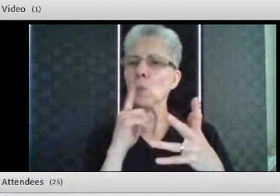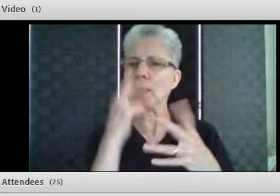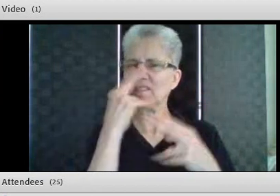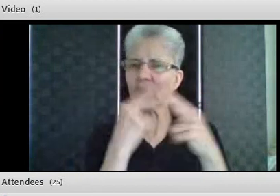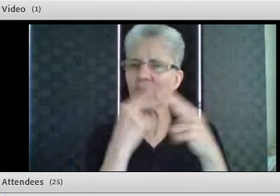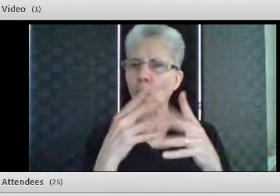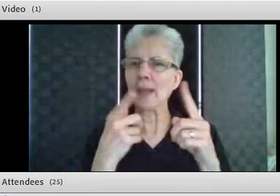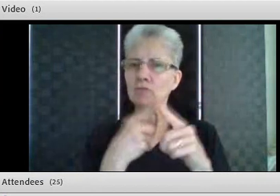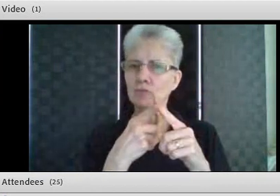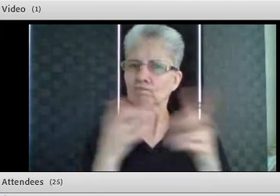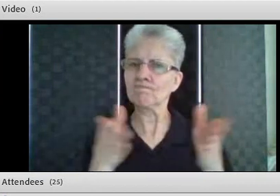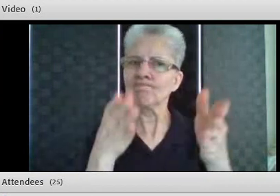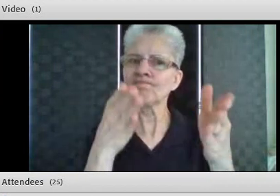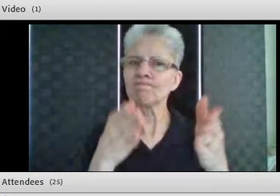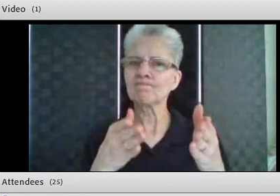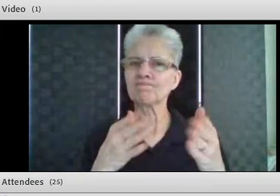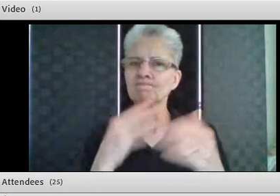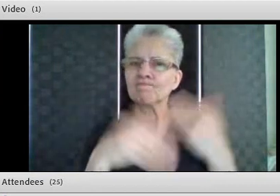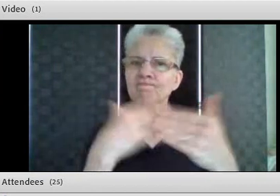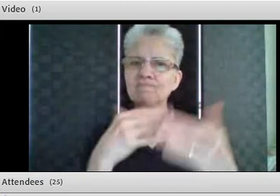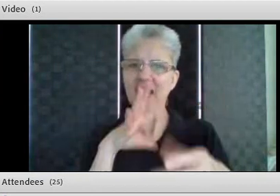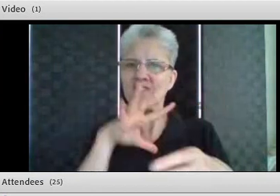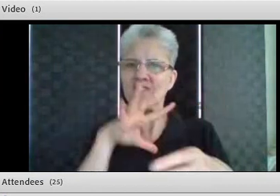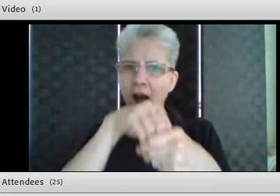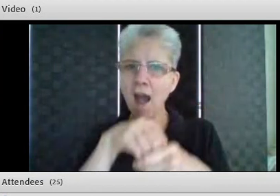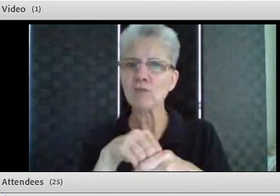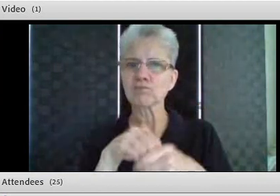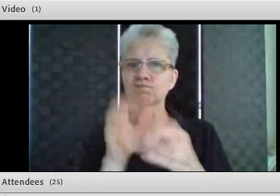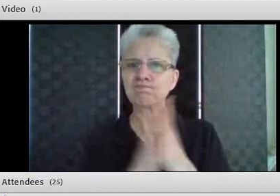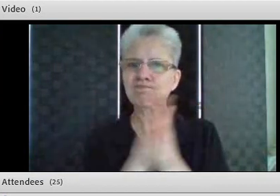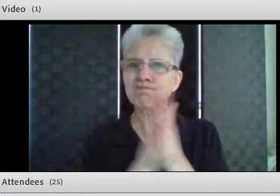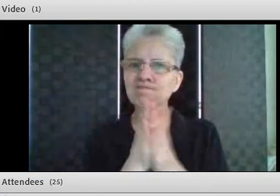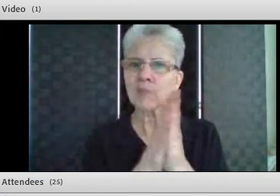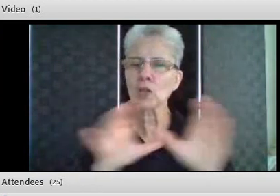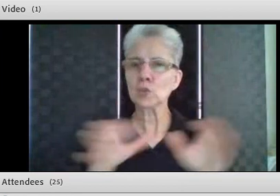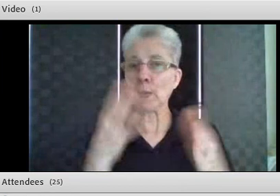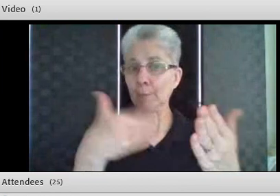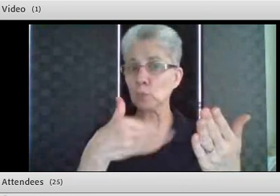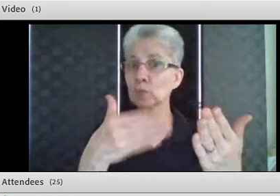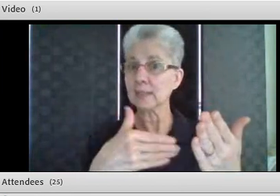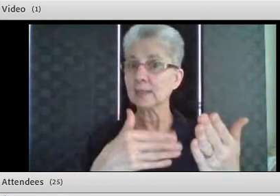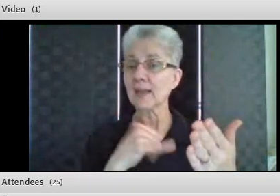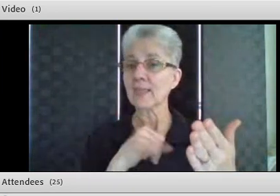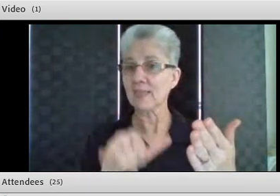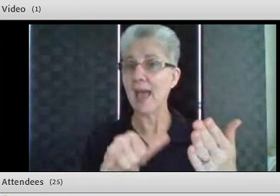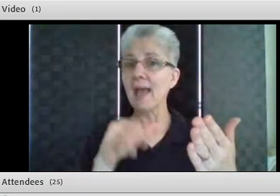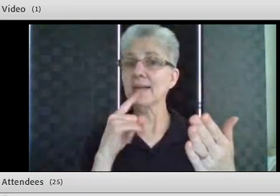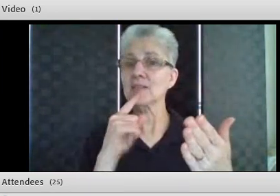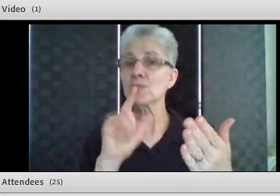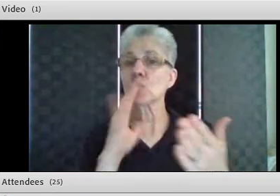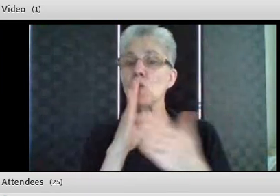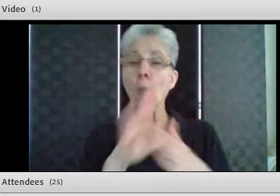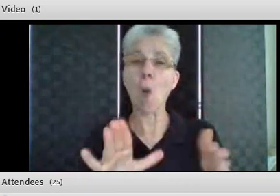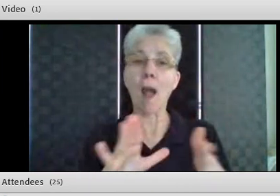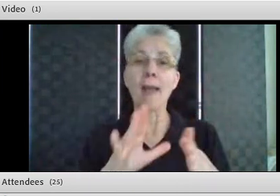With whatever level of experience you have, you can lay out for the kids in a really fun way that gets them moving and engaged